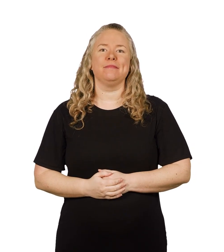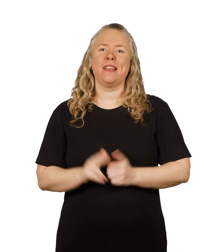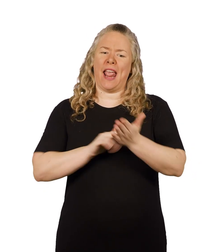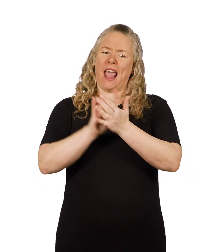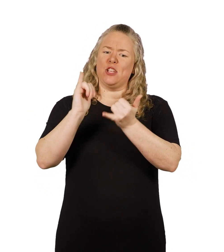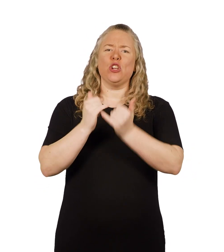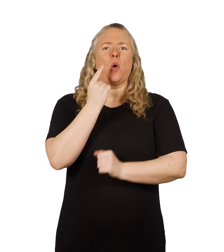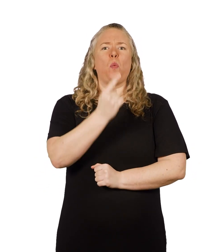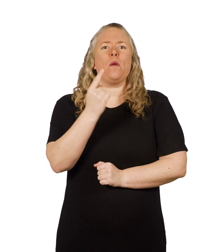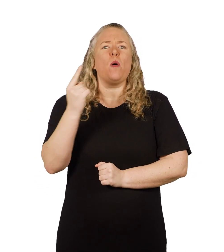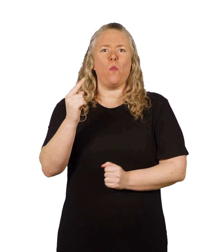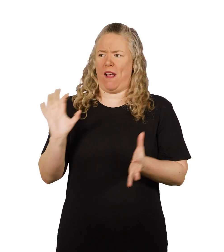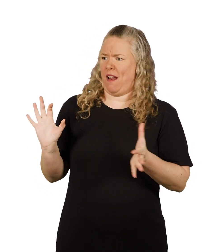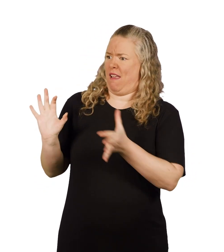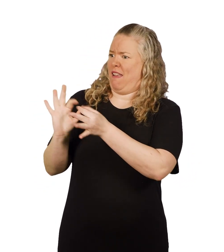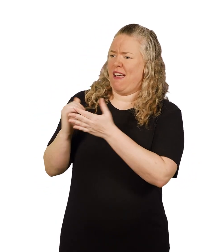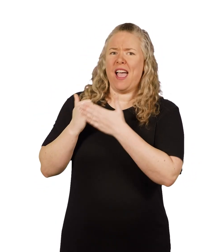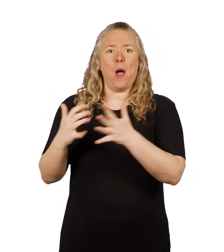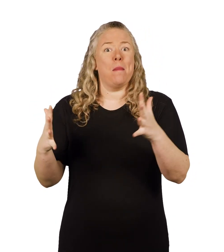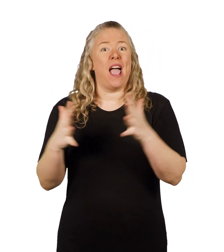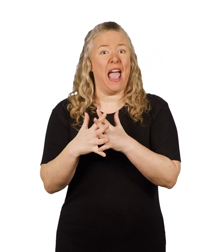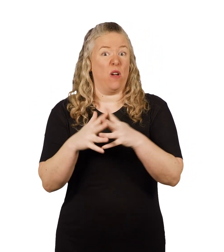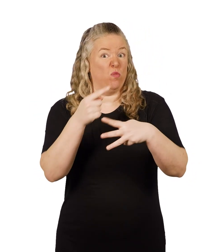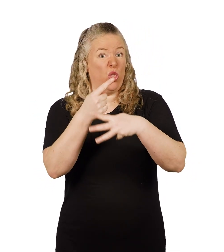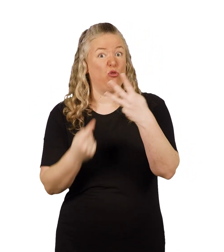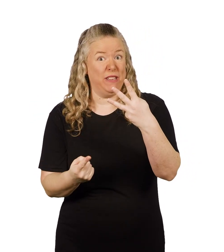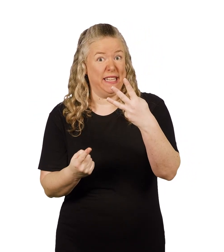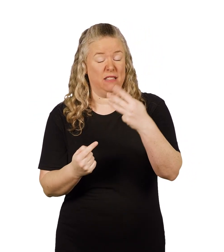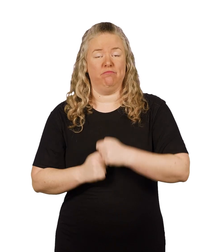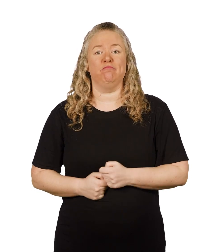To get help from NHS 111 you can: